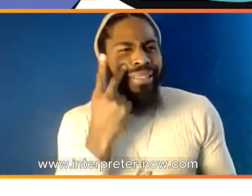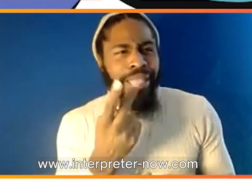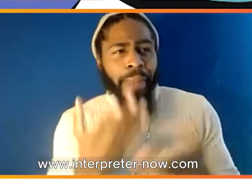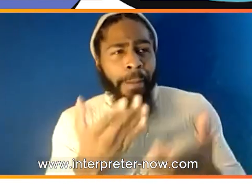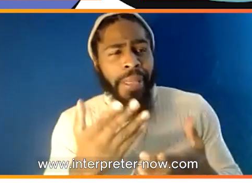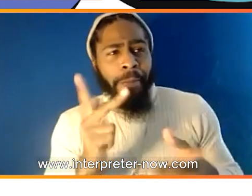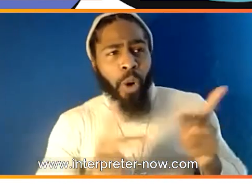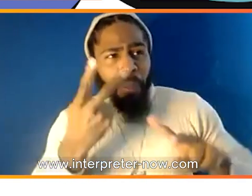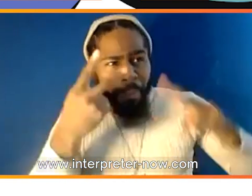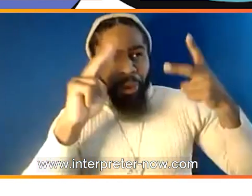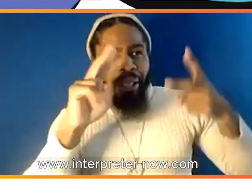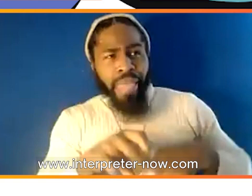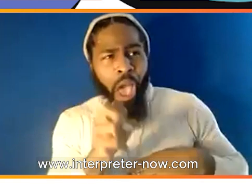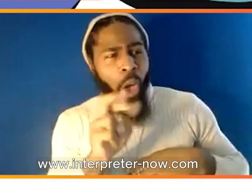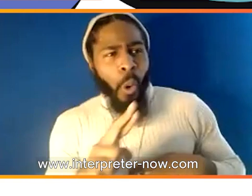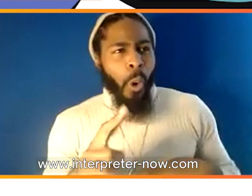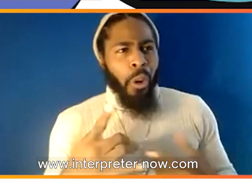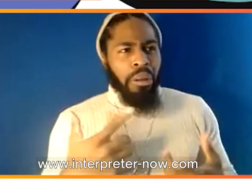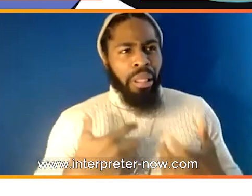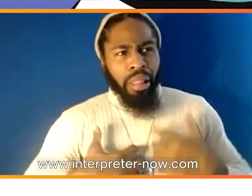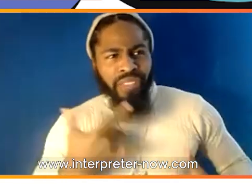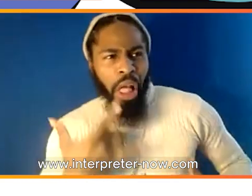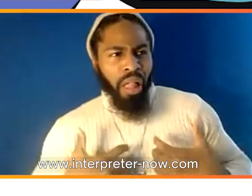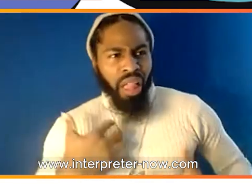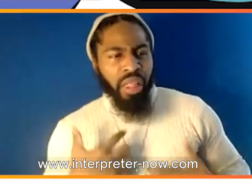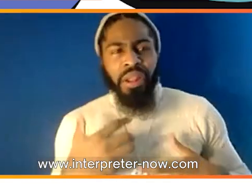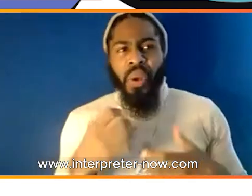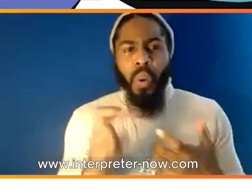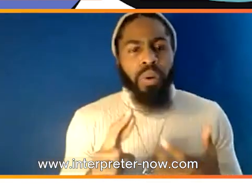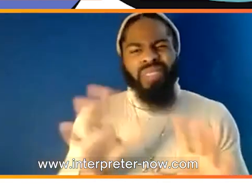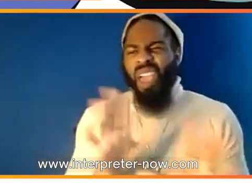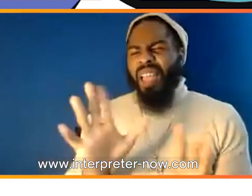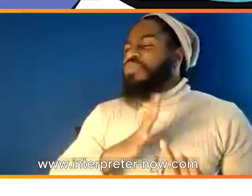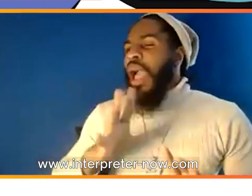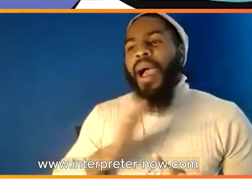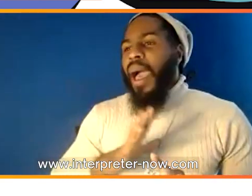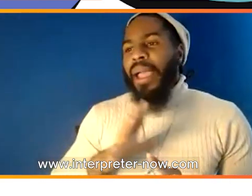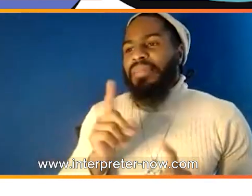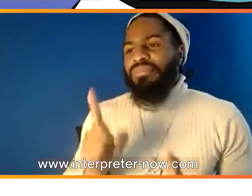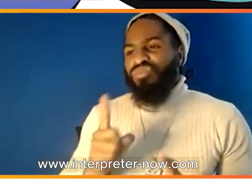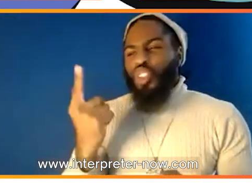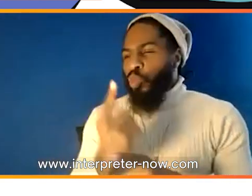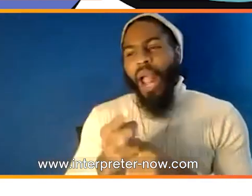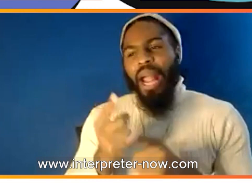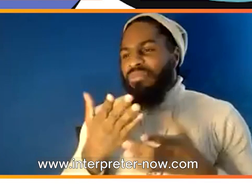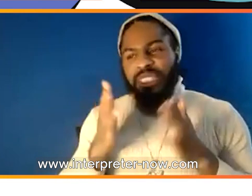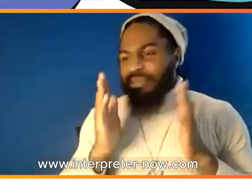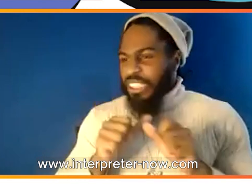"No, someone's actually just getting wrapped around the axle. I think we're doing the right thing." So that was number one. So I did, I got a co-leader.